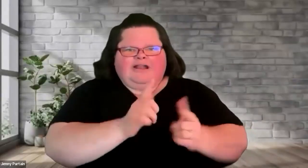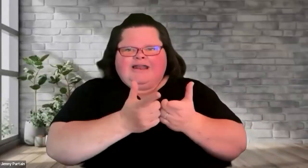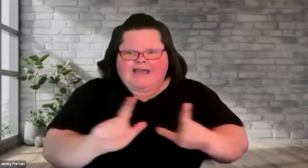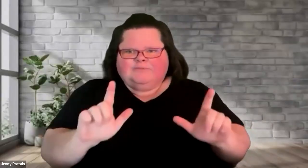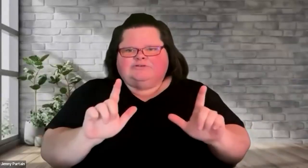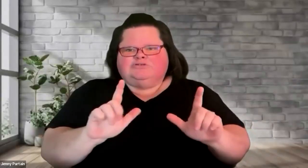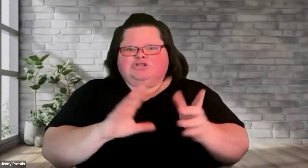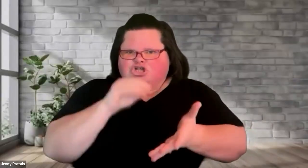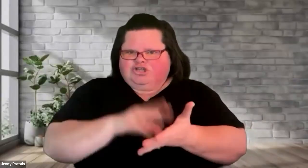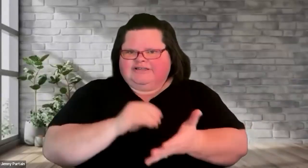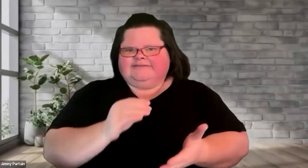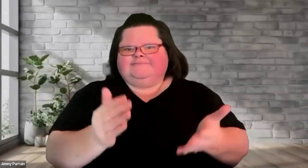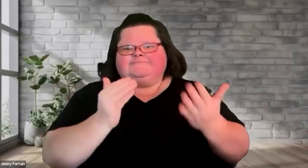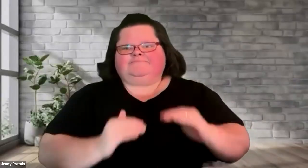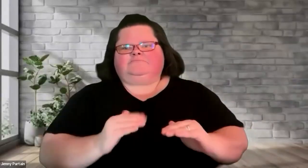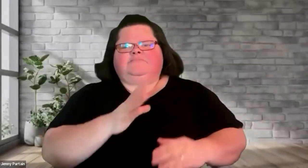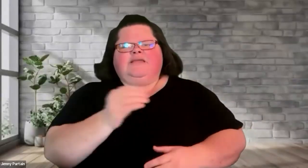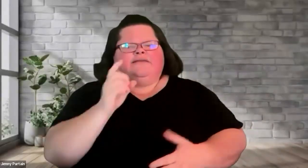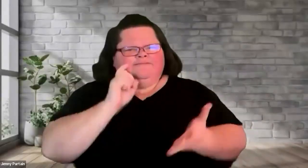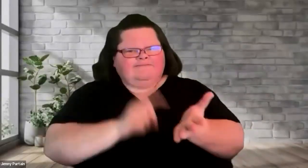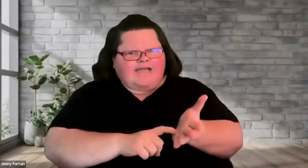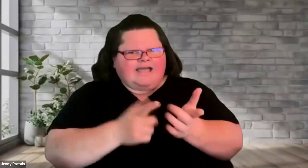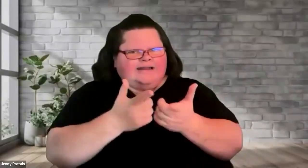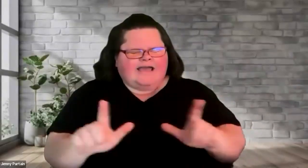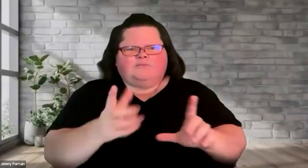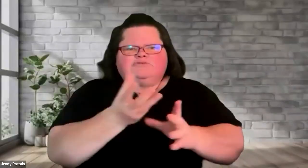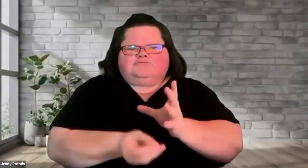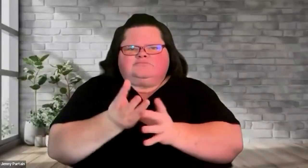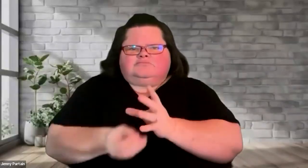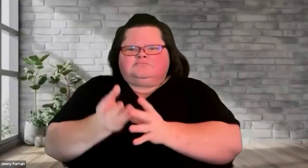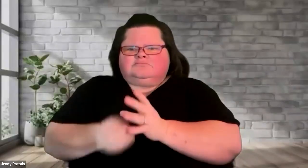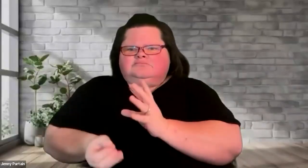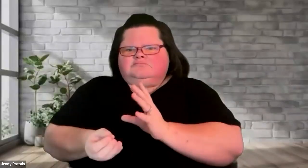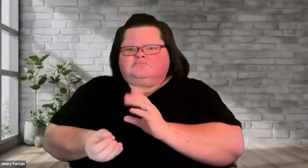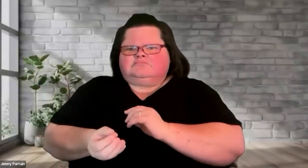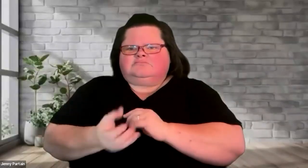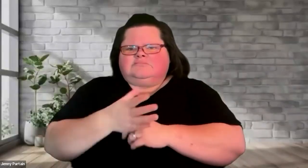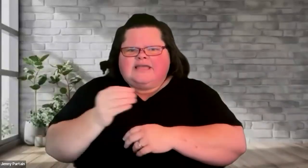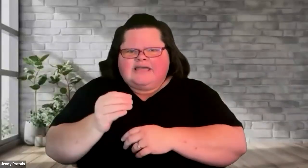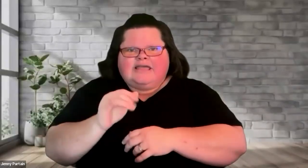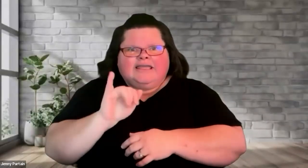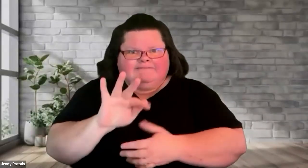tracking each child's language over a long period of time, and identifying language gaps,